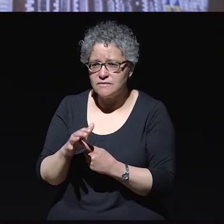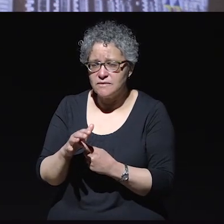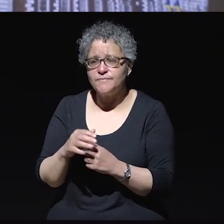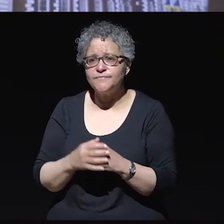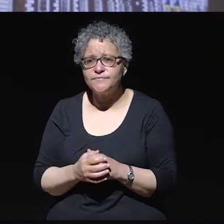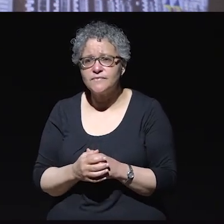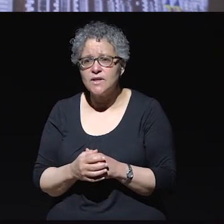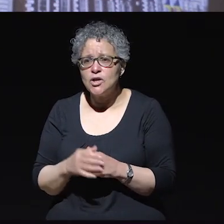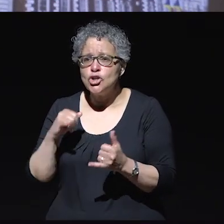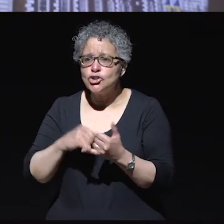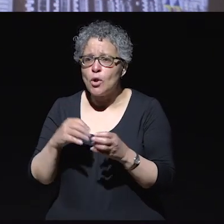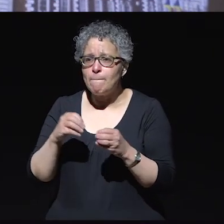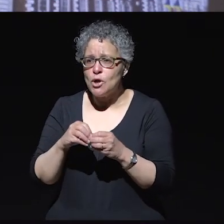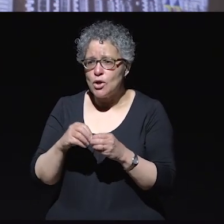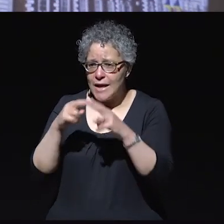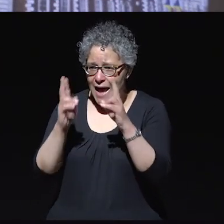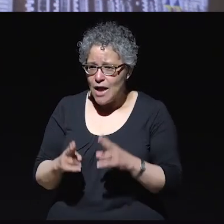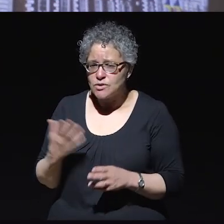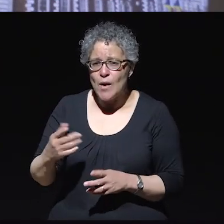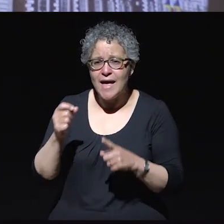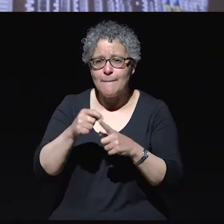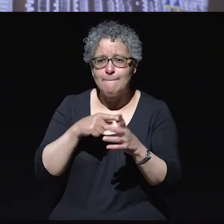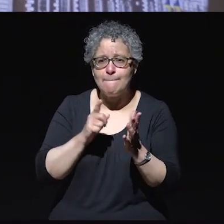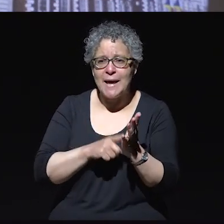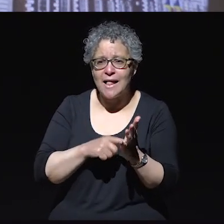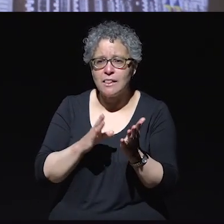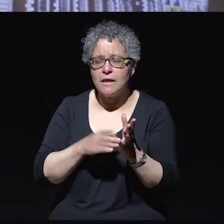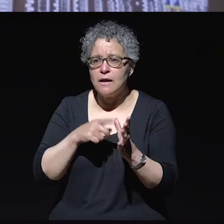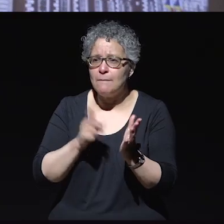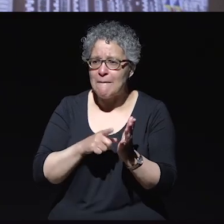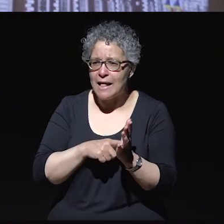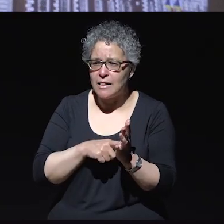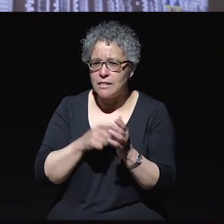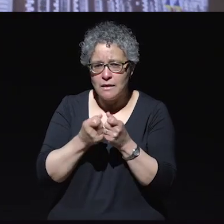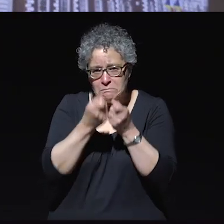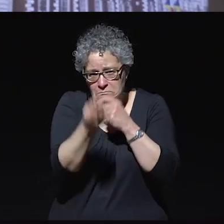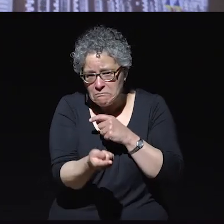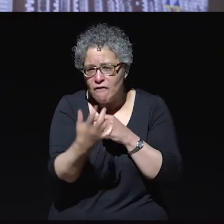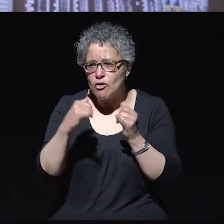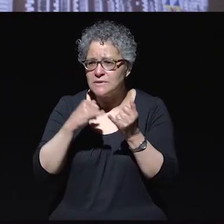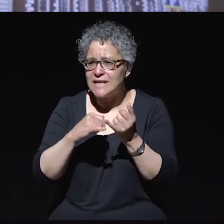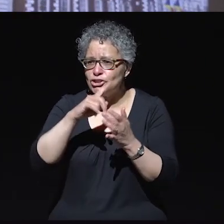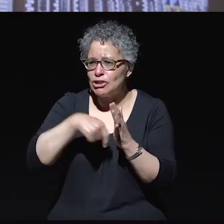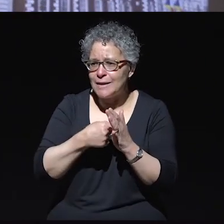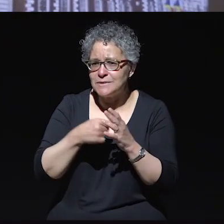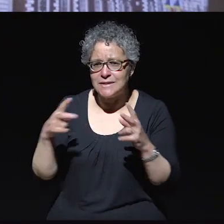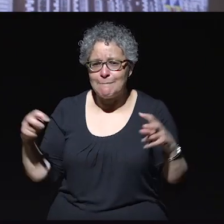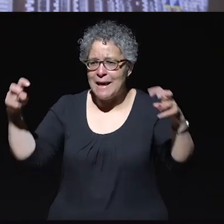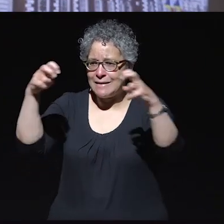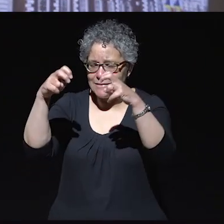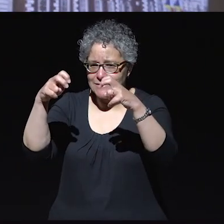Schomberg House on Pall Mall is literally just down the road from St James's Palace, a palace that was associated in the 17th century